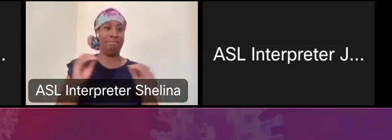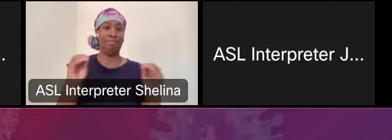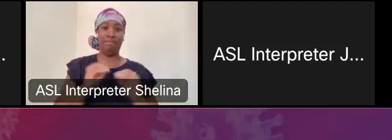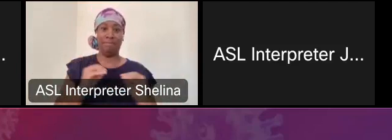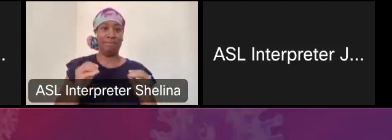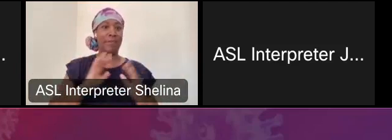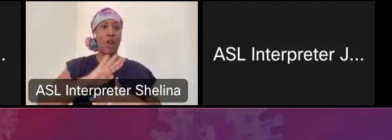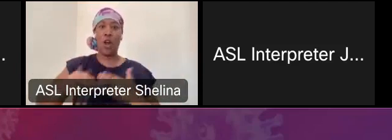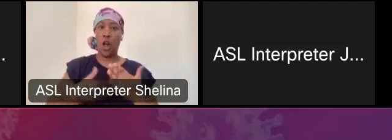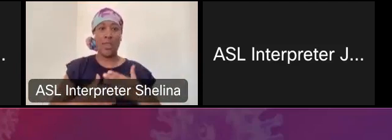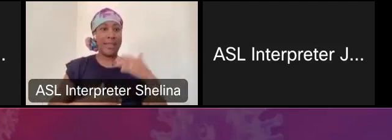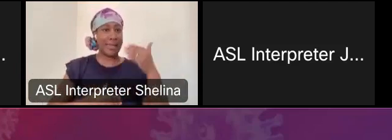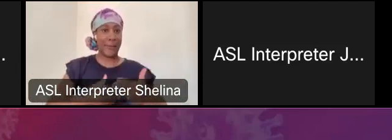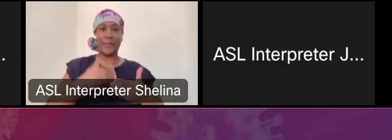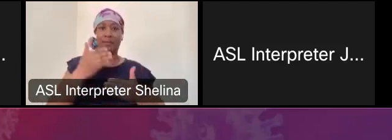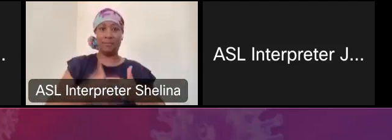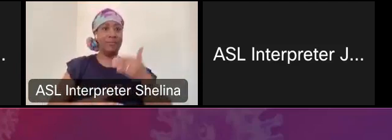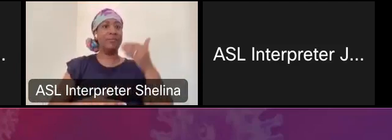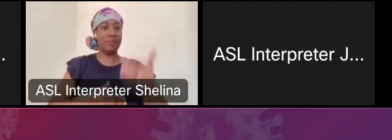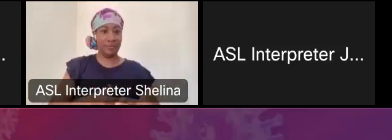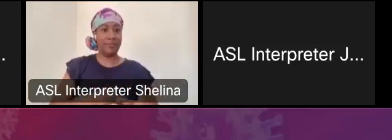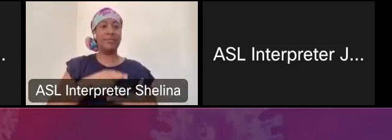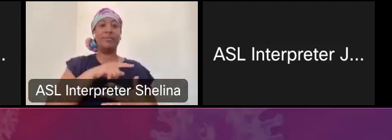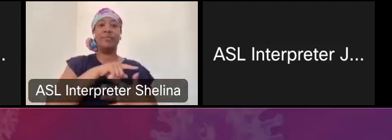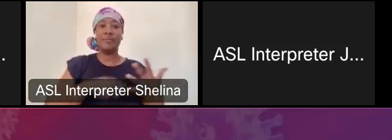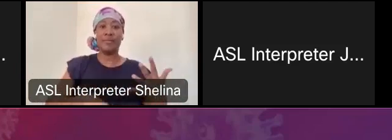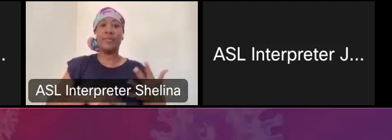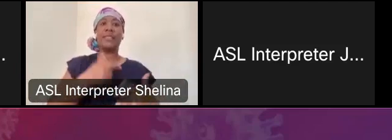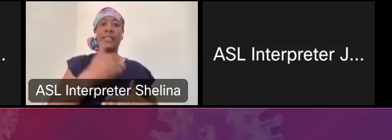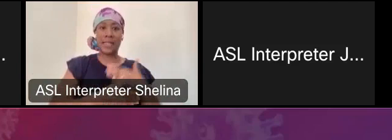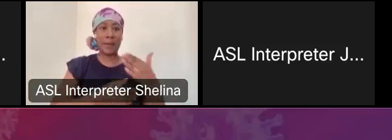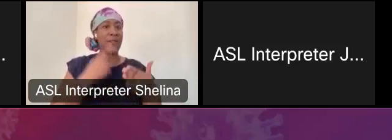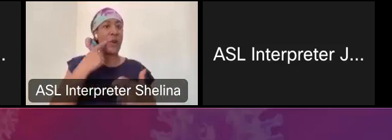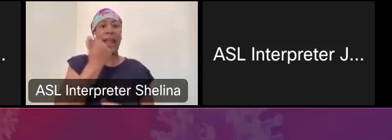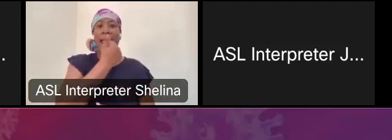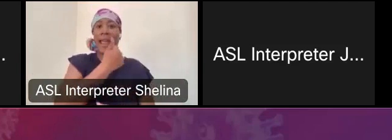These are the steps used to test, make and approve any vaccine.